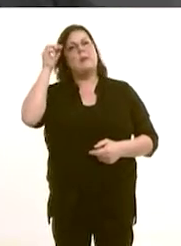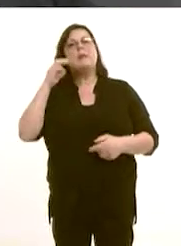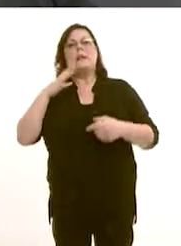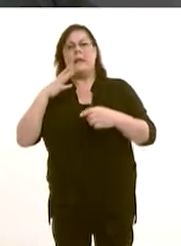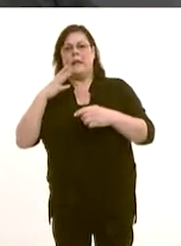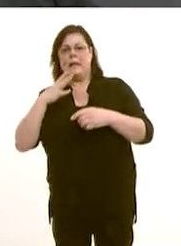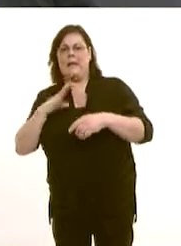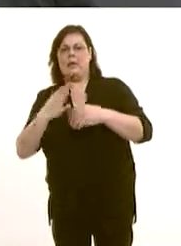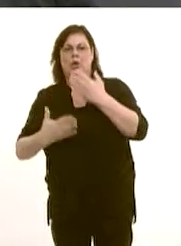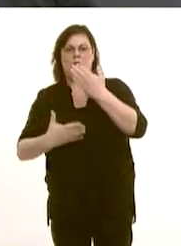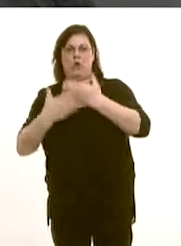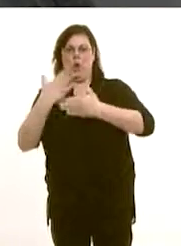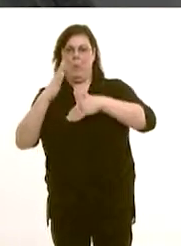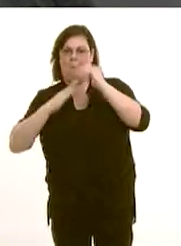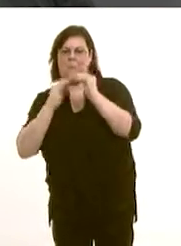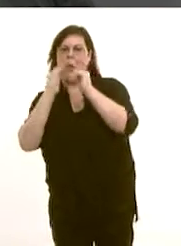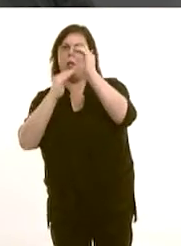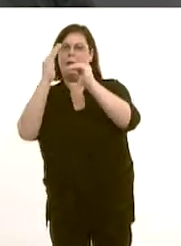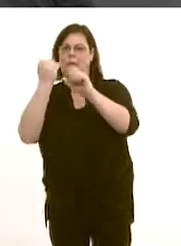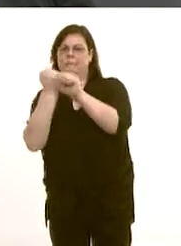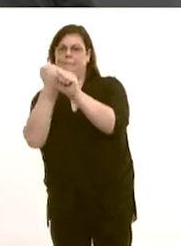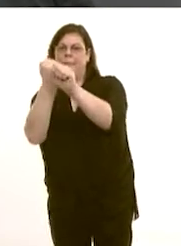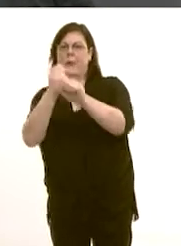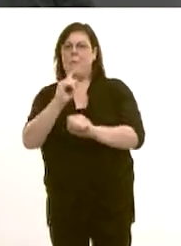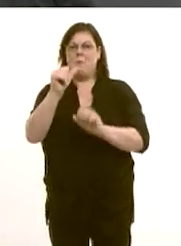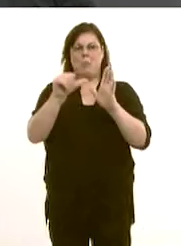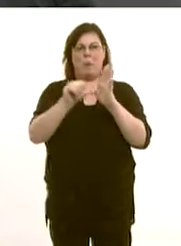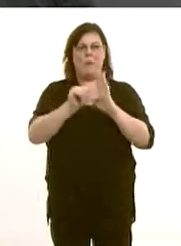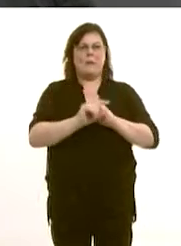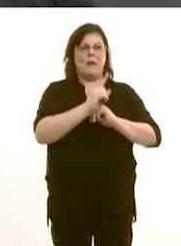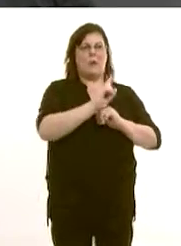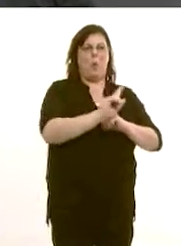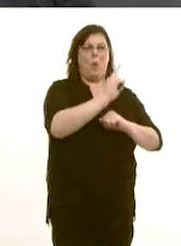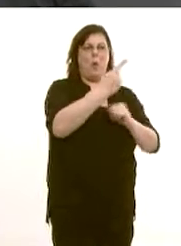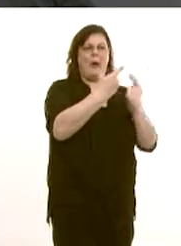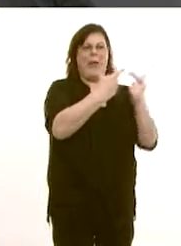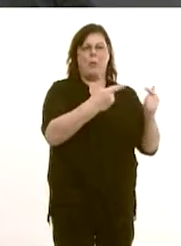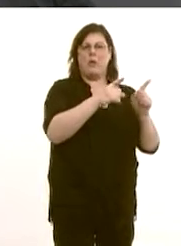there is a risk, and we are seeing it in various places, that one language cohort will be set against another.